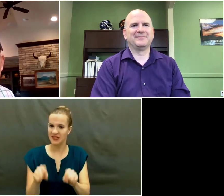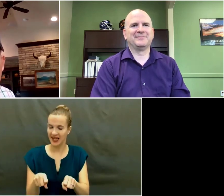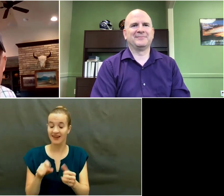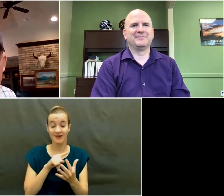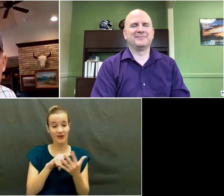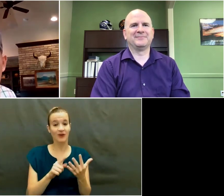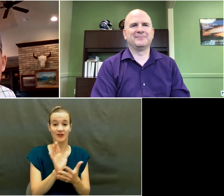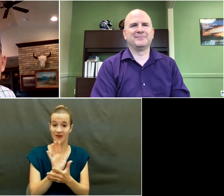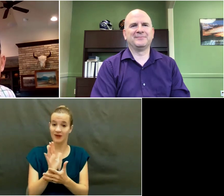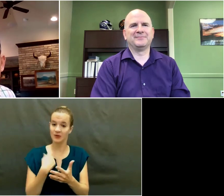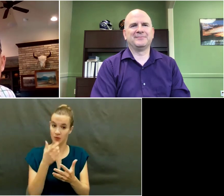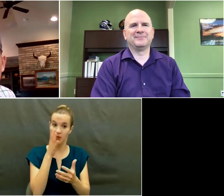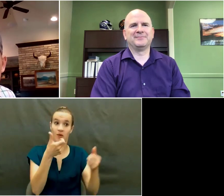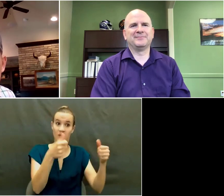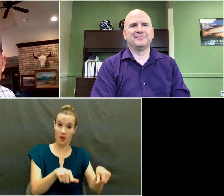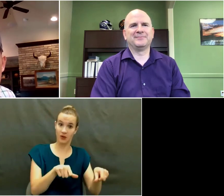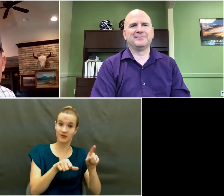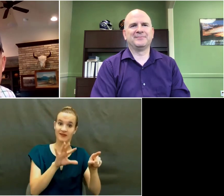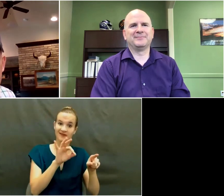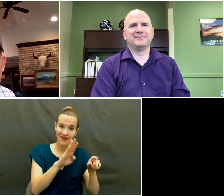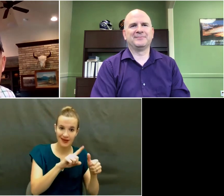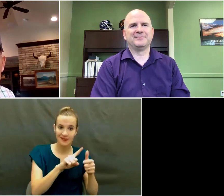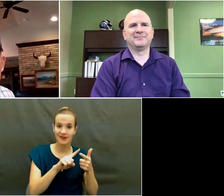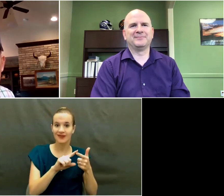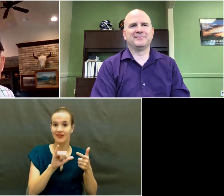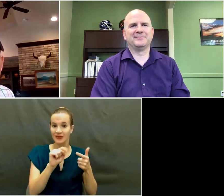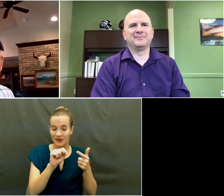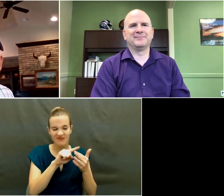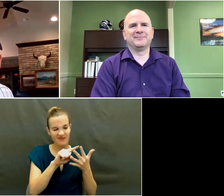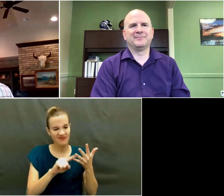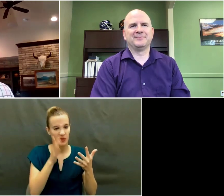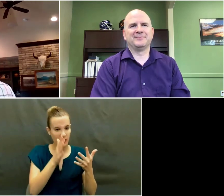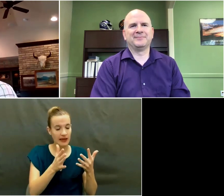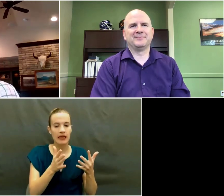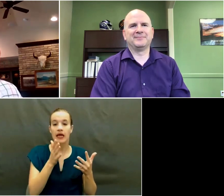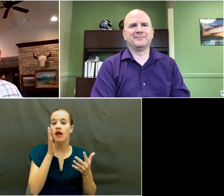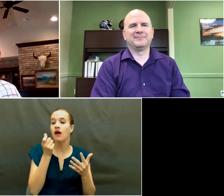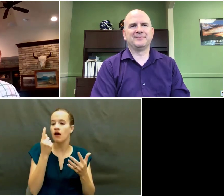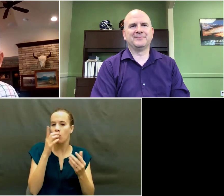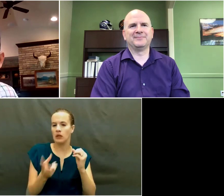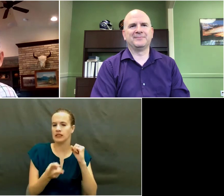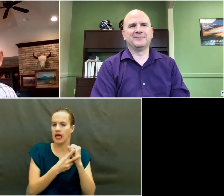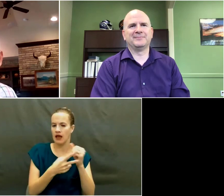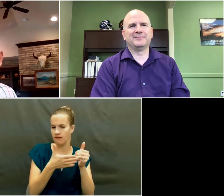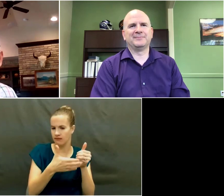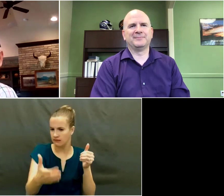don't have an opportunity to watch those during the ADA celebration. And thank you for joining us.